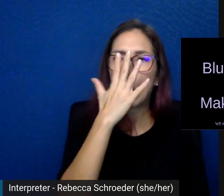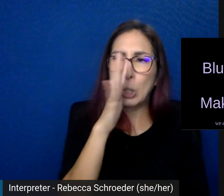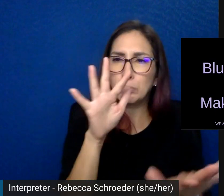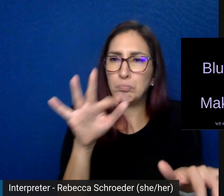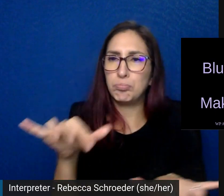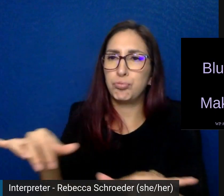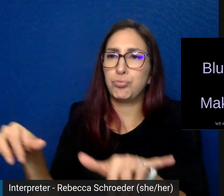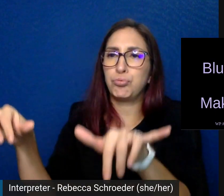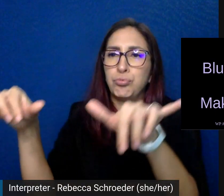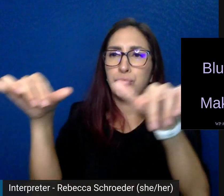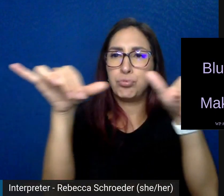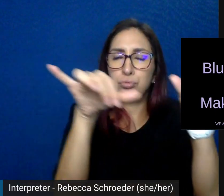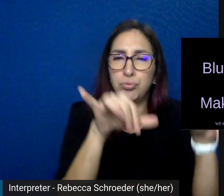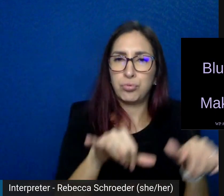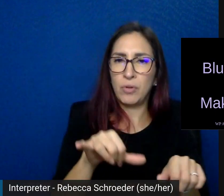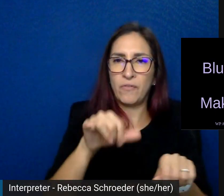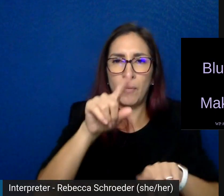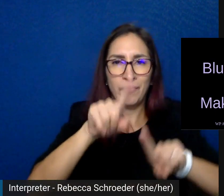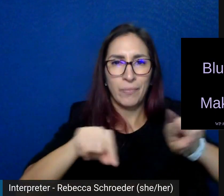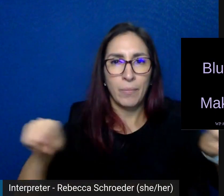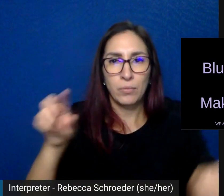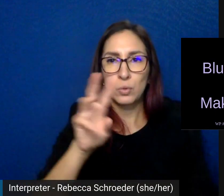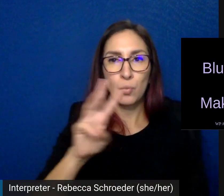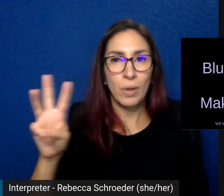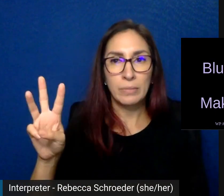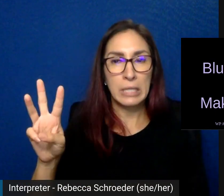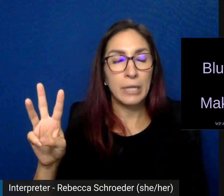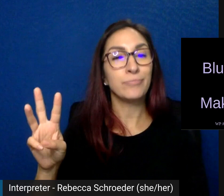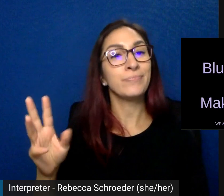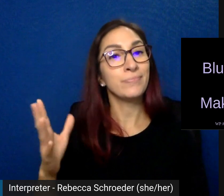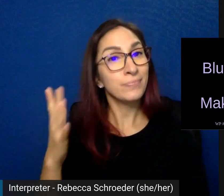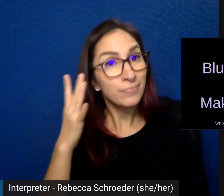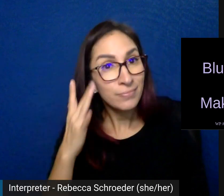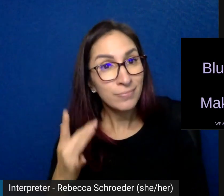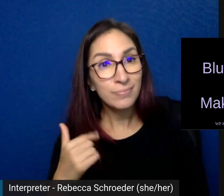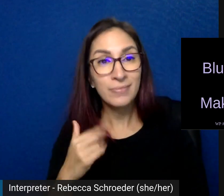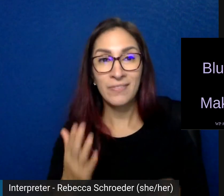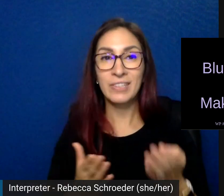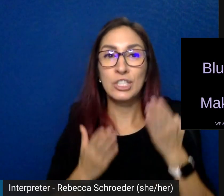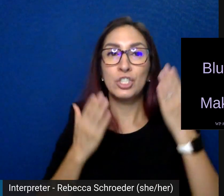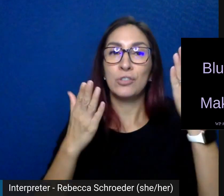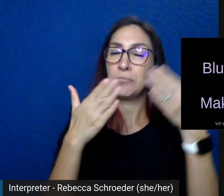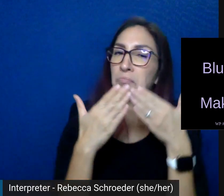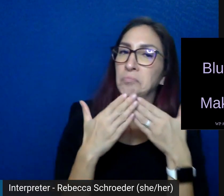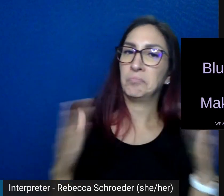Because general suggestion is to distinguish, what is a link and what isn't?